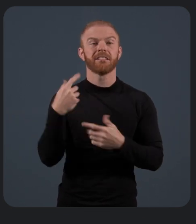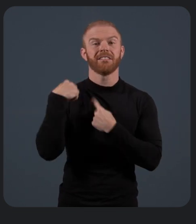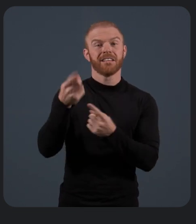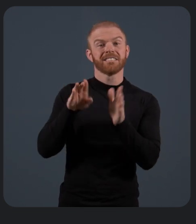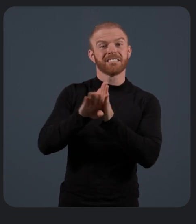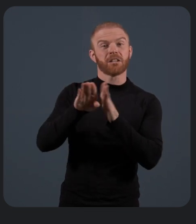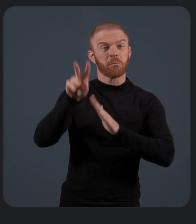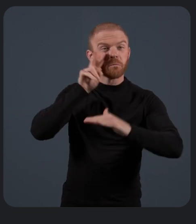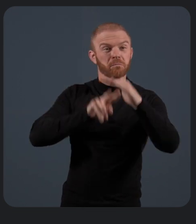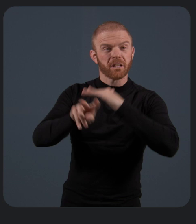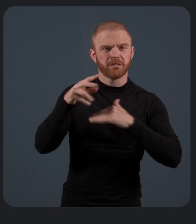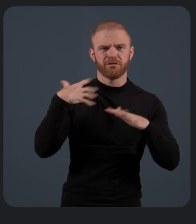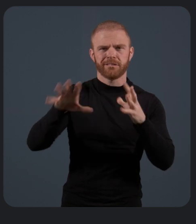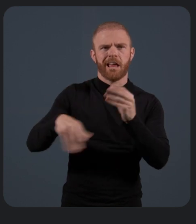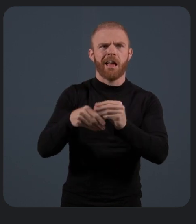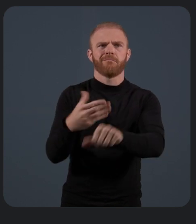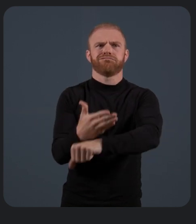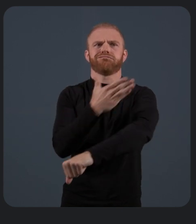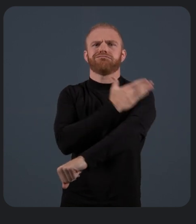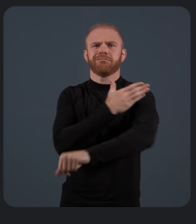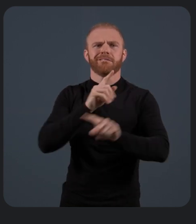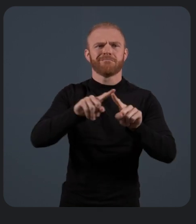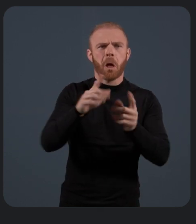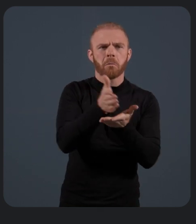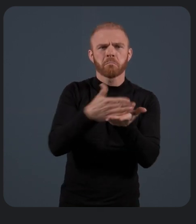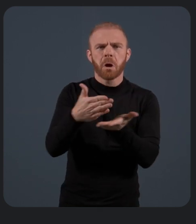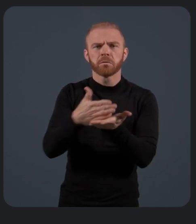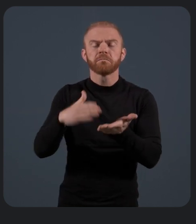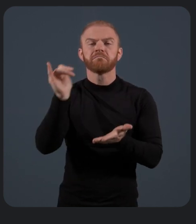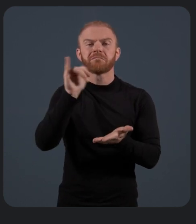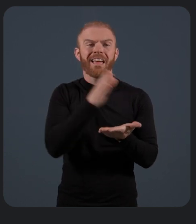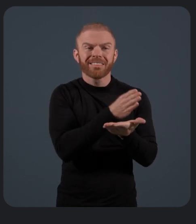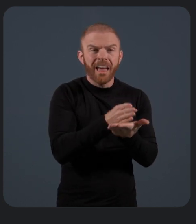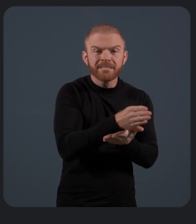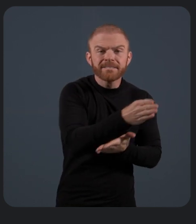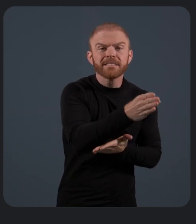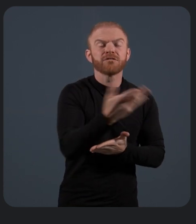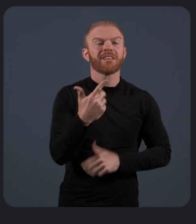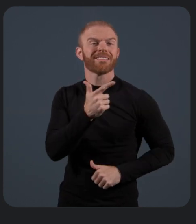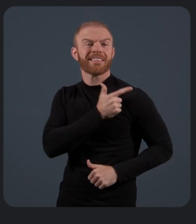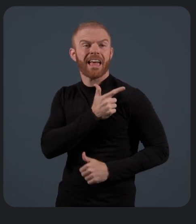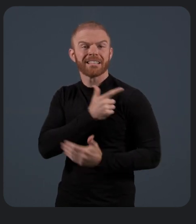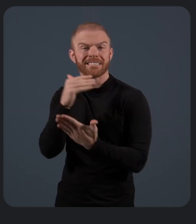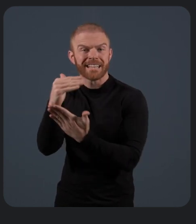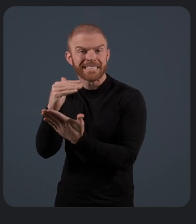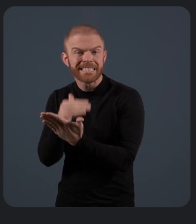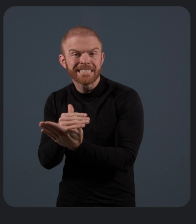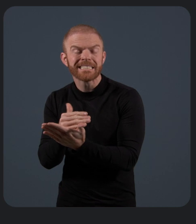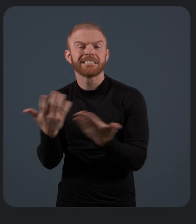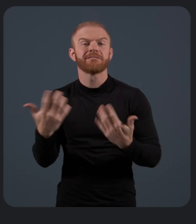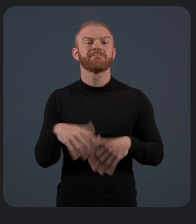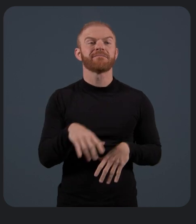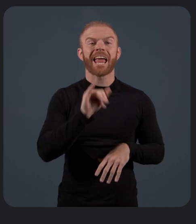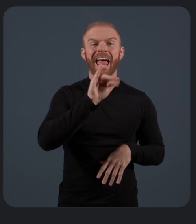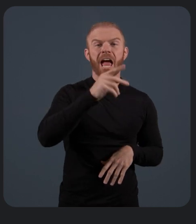added and improved a number of components, such as navigation, scaling lazy lists, input and gesture support,